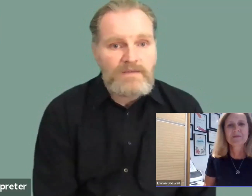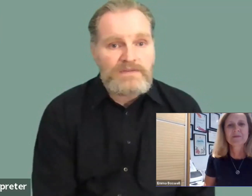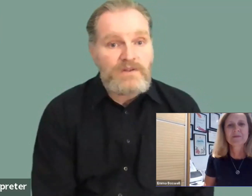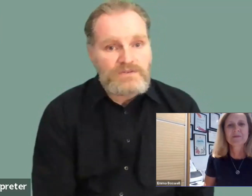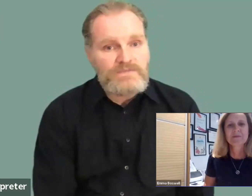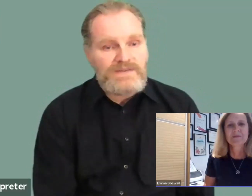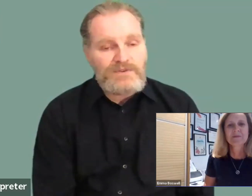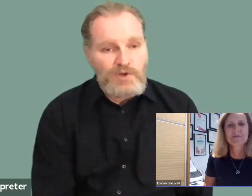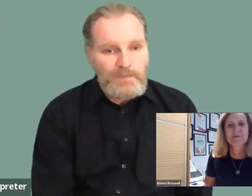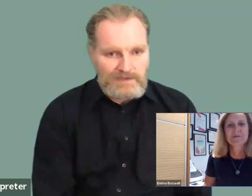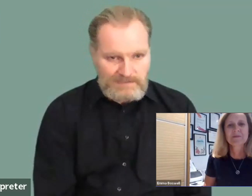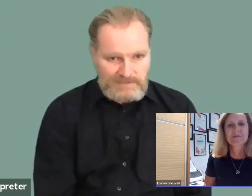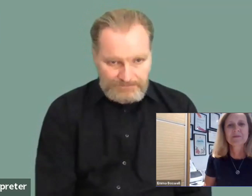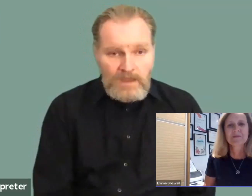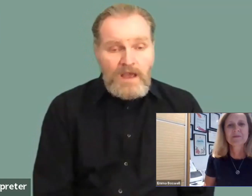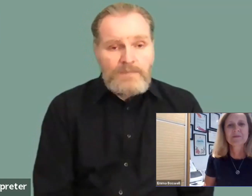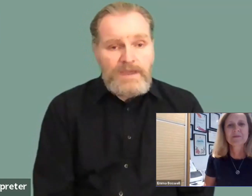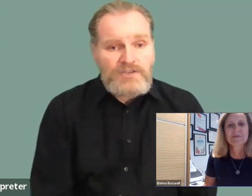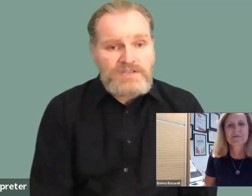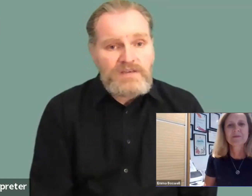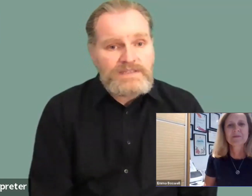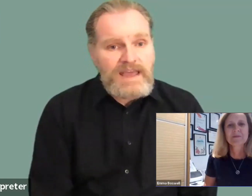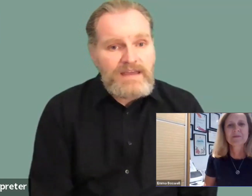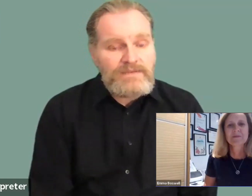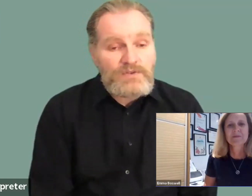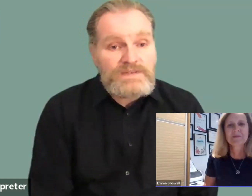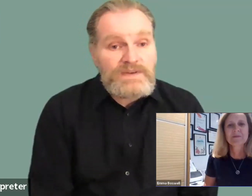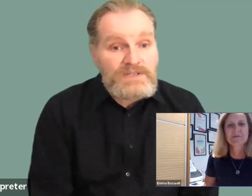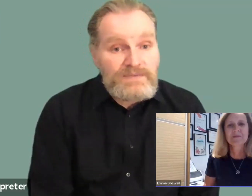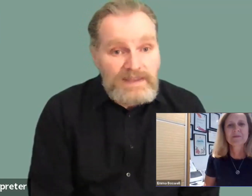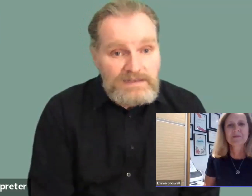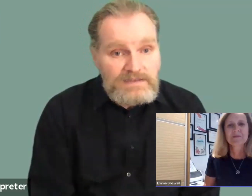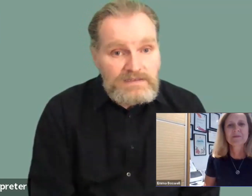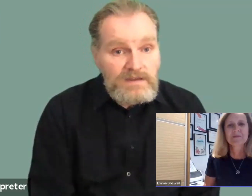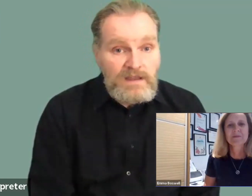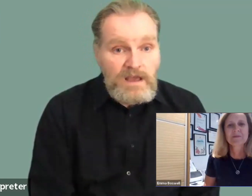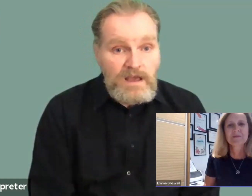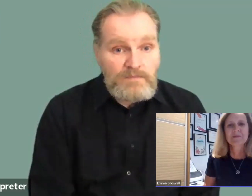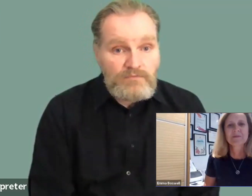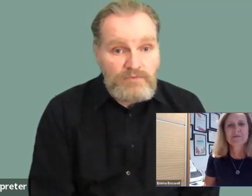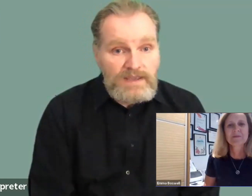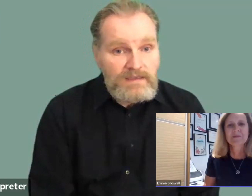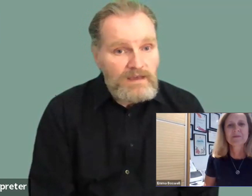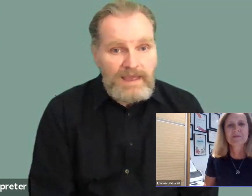covers lots of different topics. And the Usher Service have lots of different events running